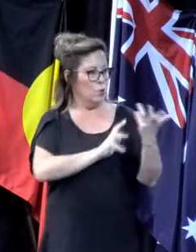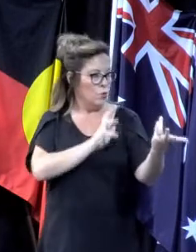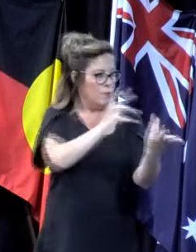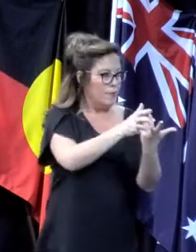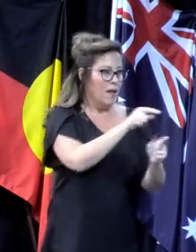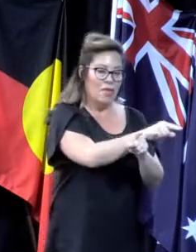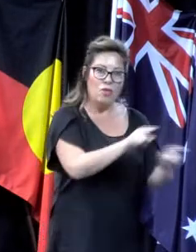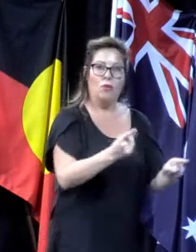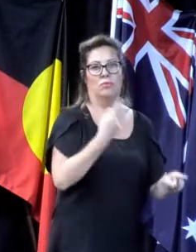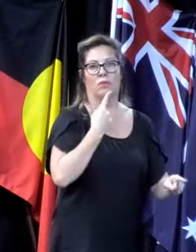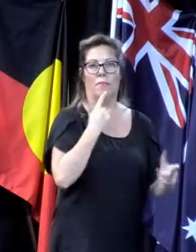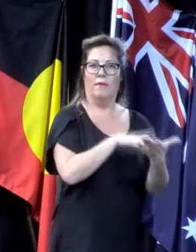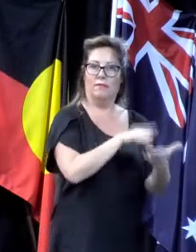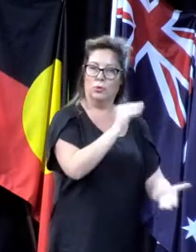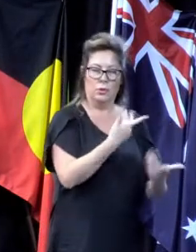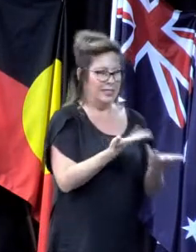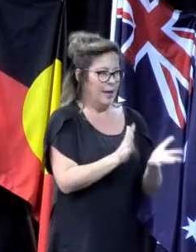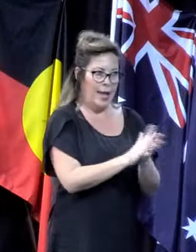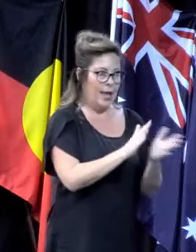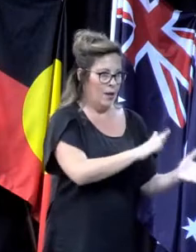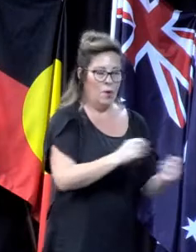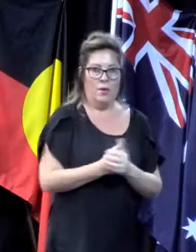Ms. Swancutt, would you like to start with that, please? Sure.